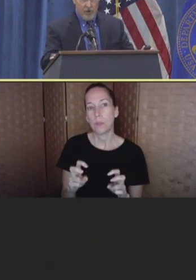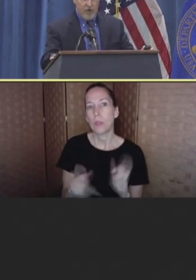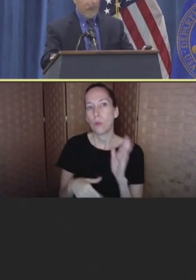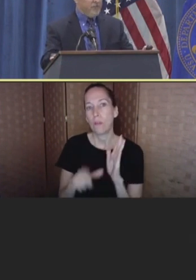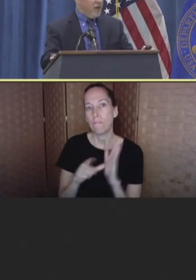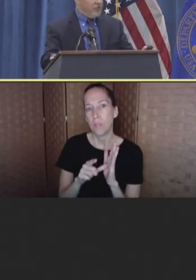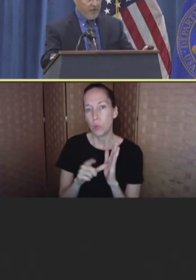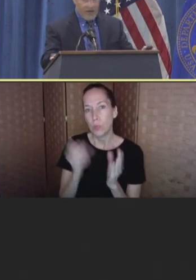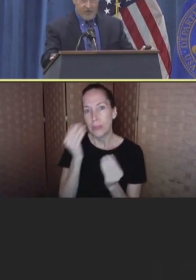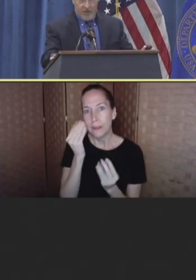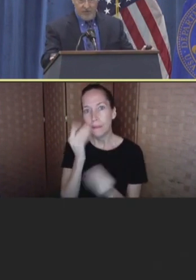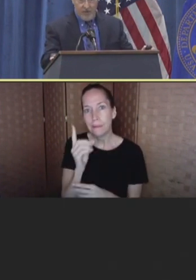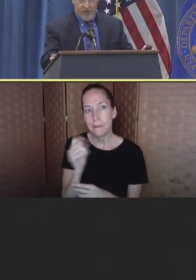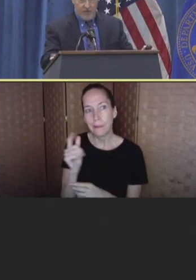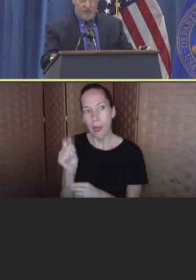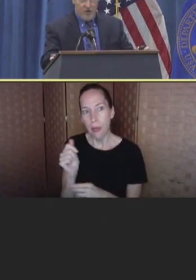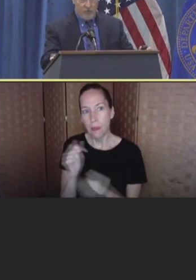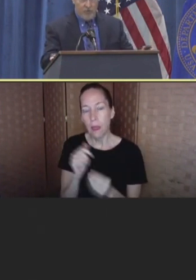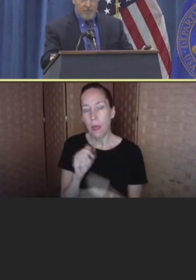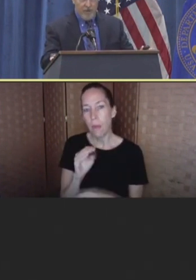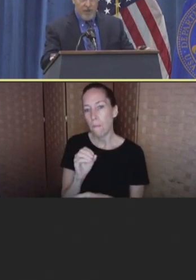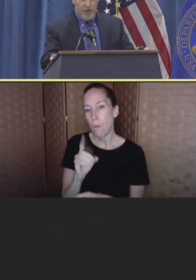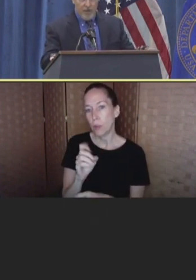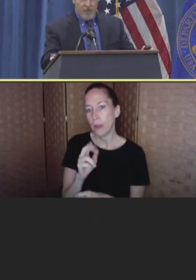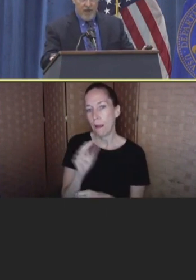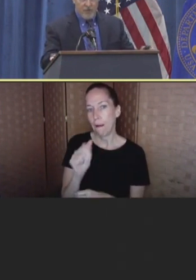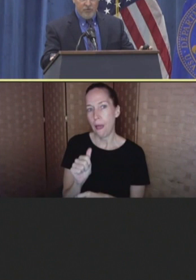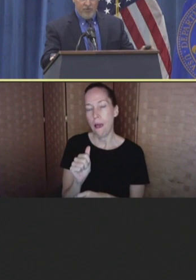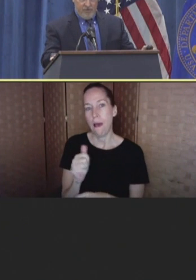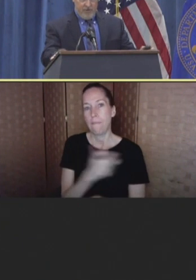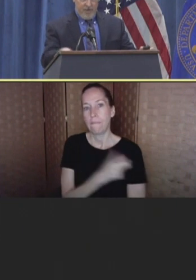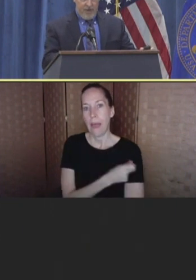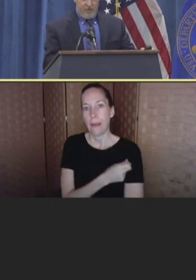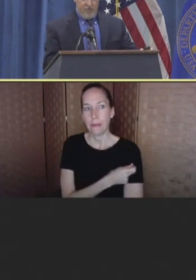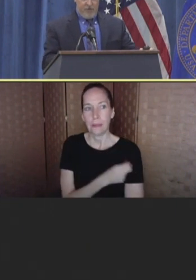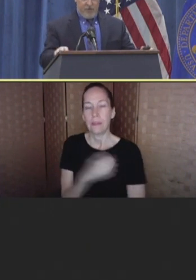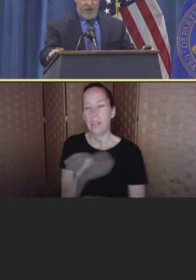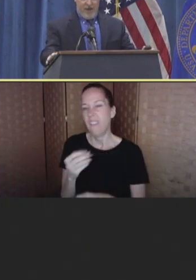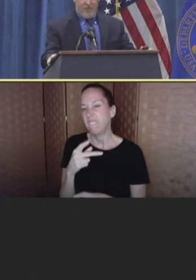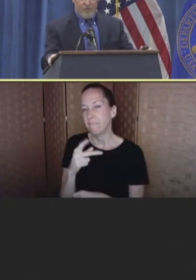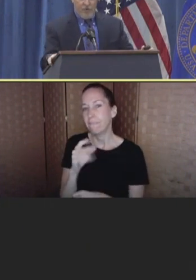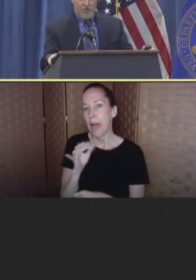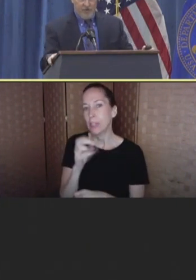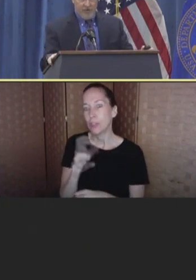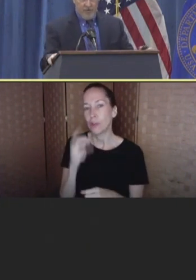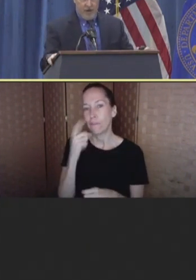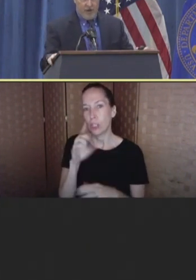and Pfizer vaccines in children, the VaST reviewed data from the U.S. safety monitoring